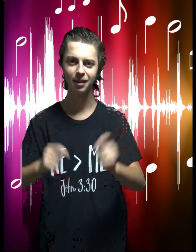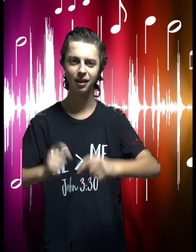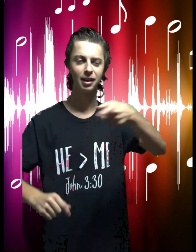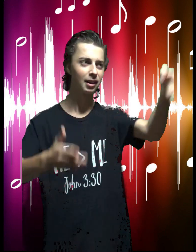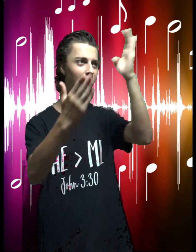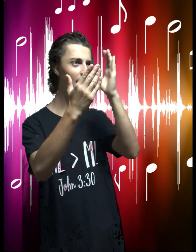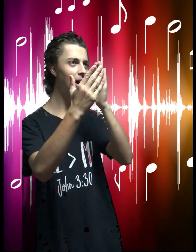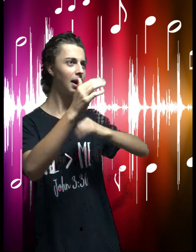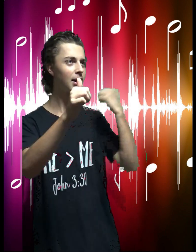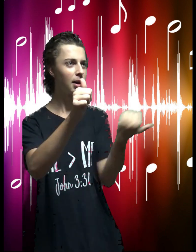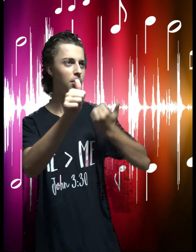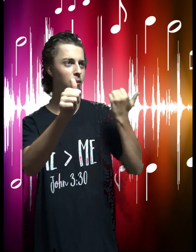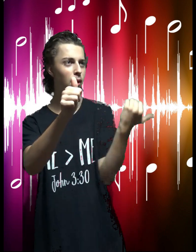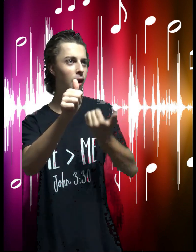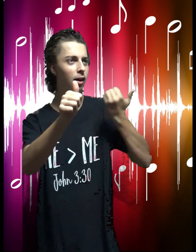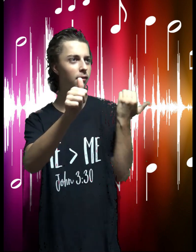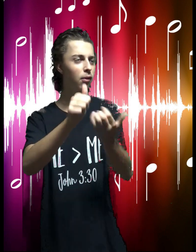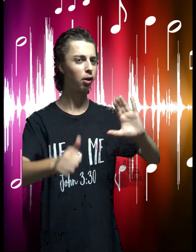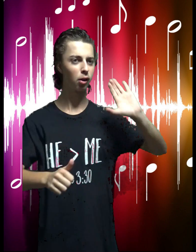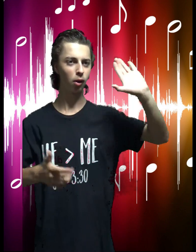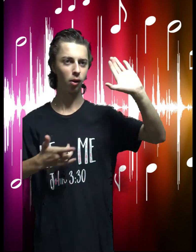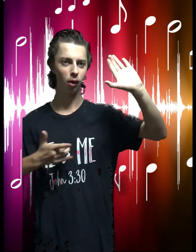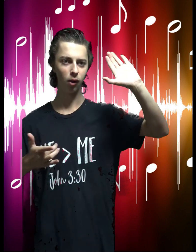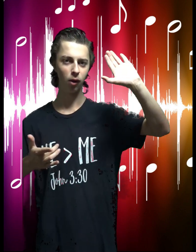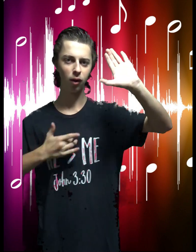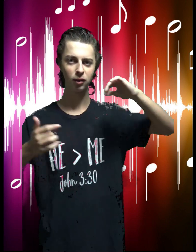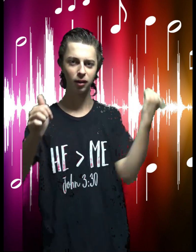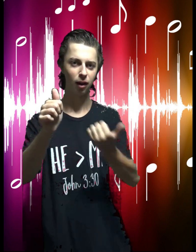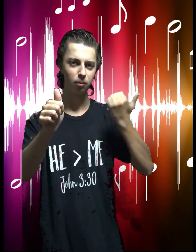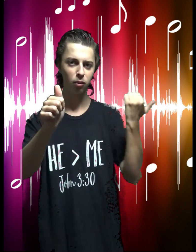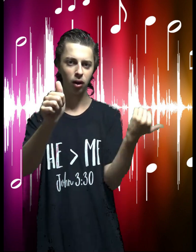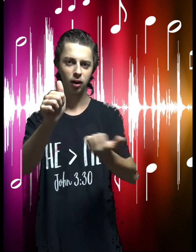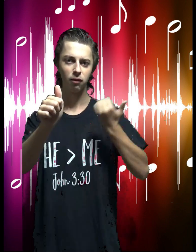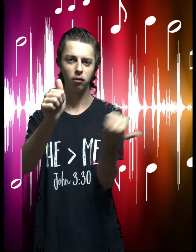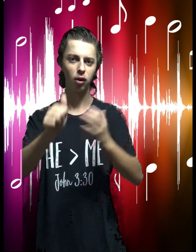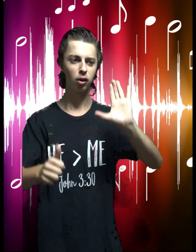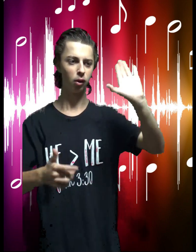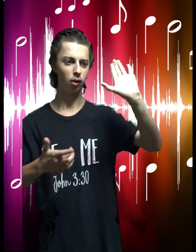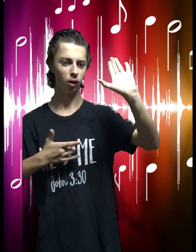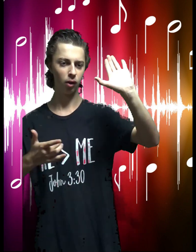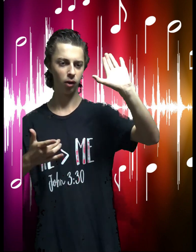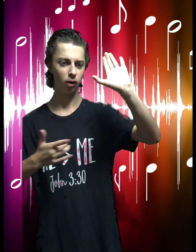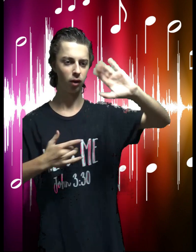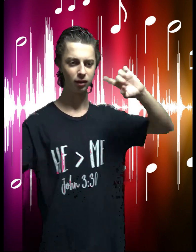God, I'm running for Your heart I'm running for Your heart